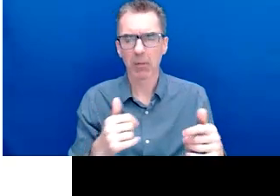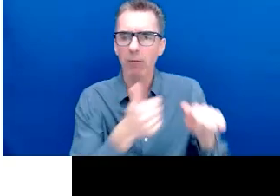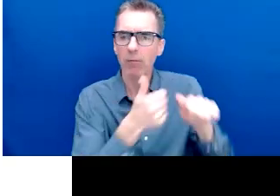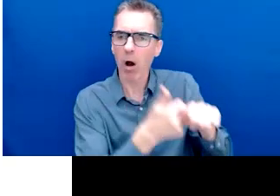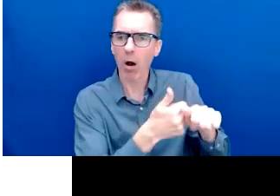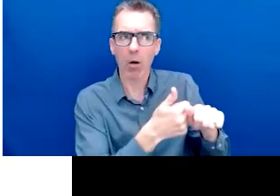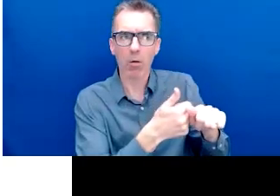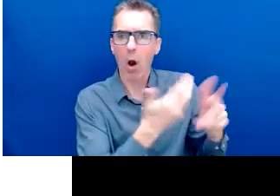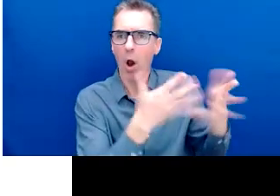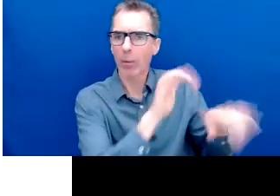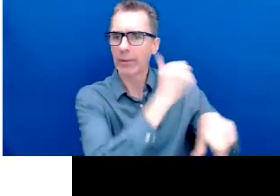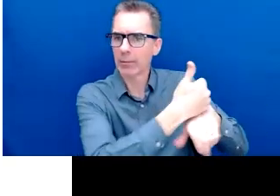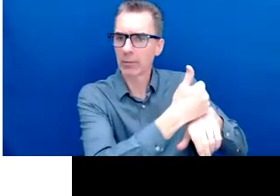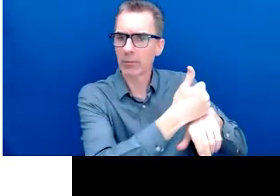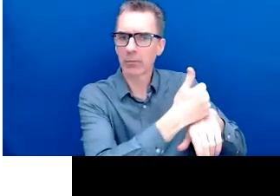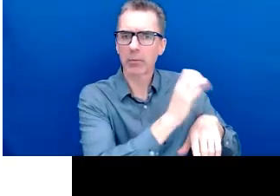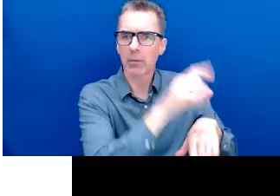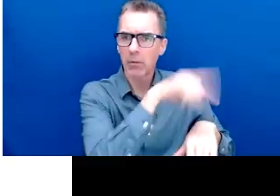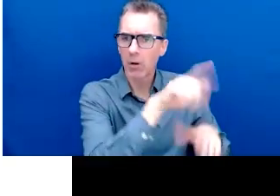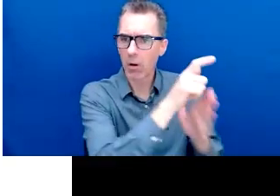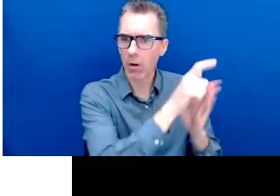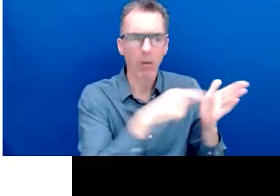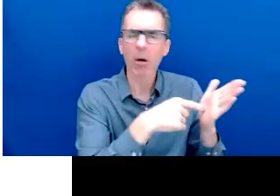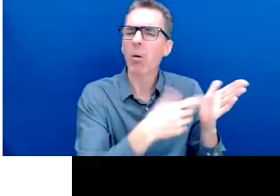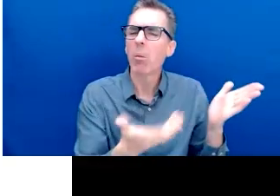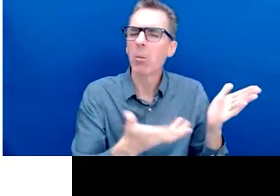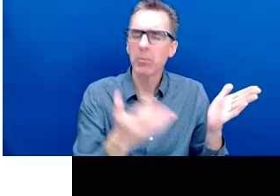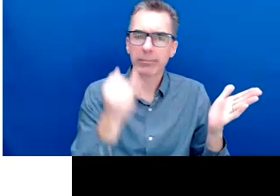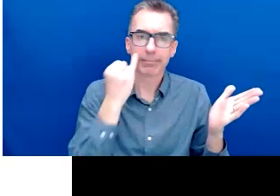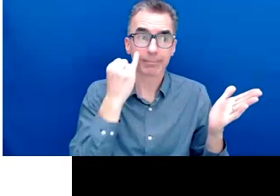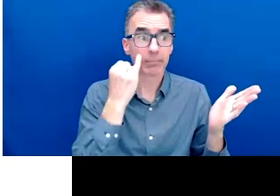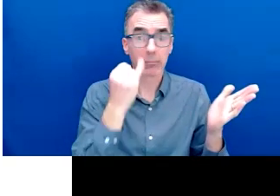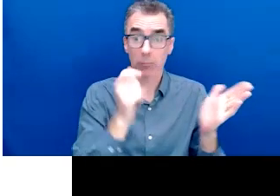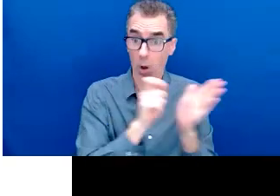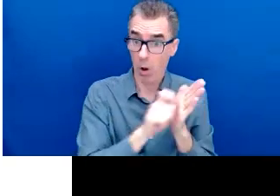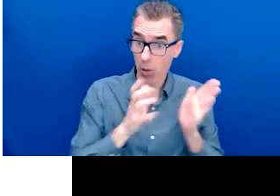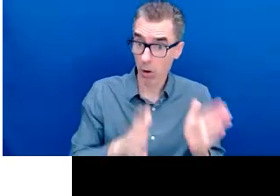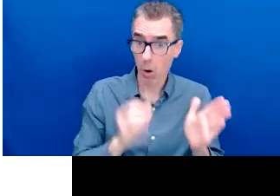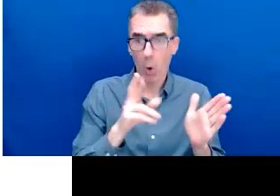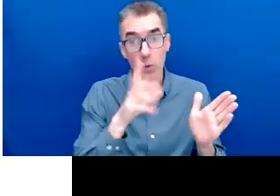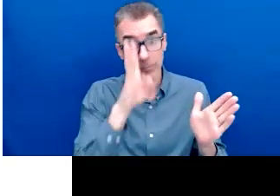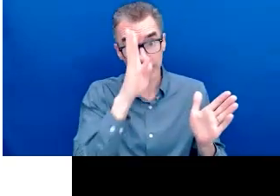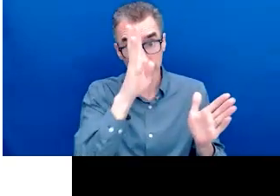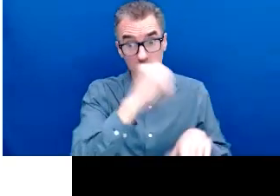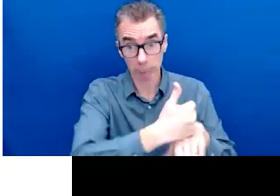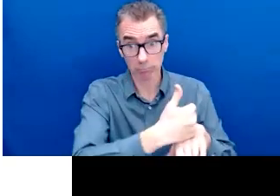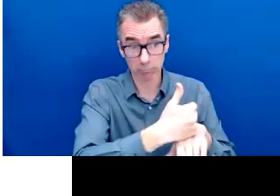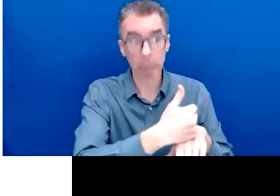And so really, the way copyright law works is any time an author, creator makes some kind of work,